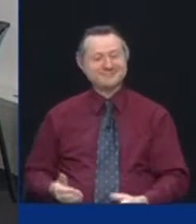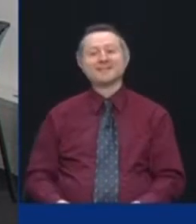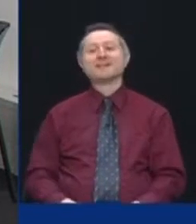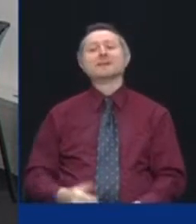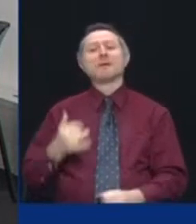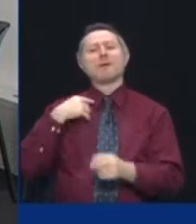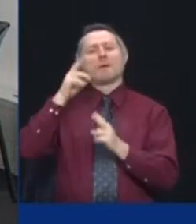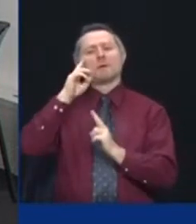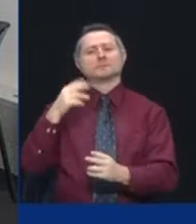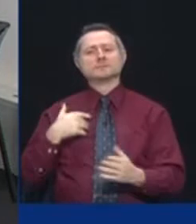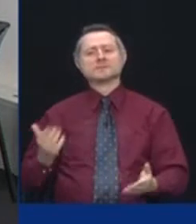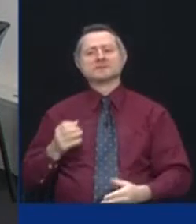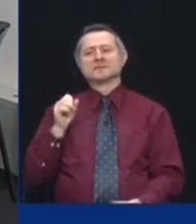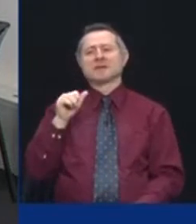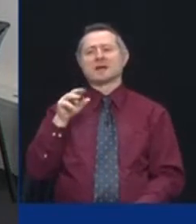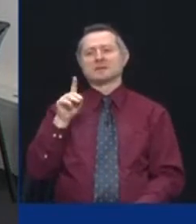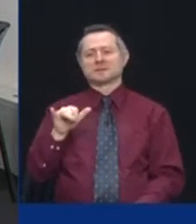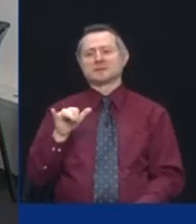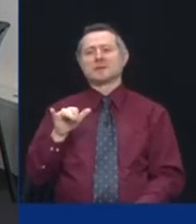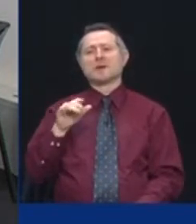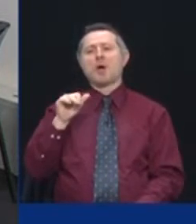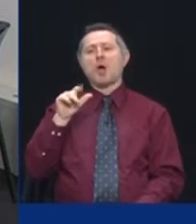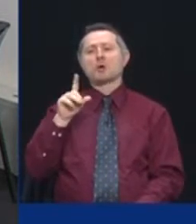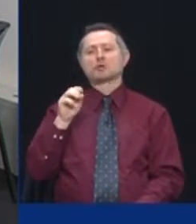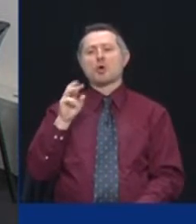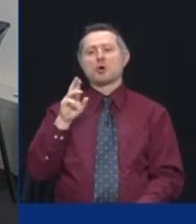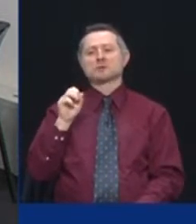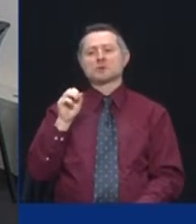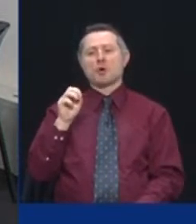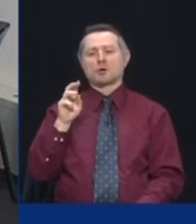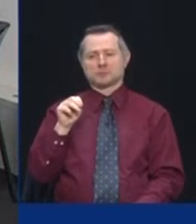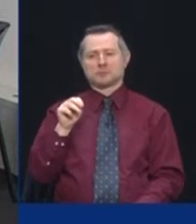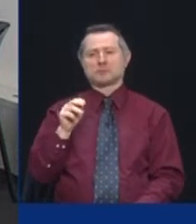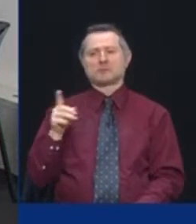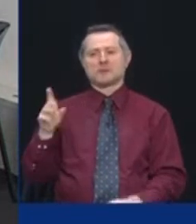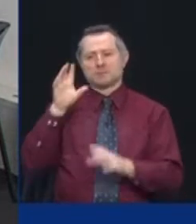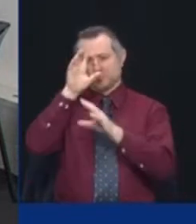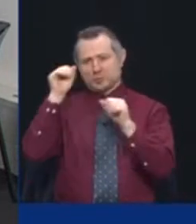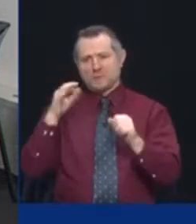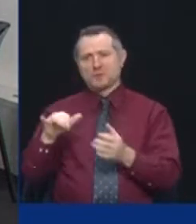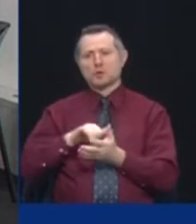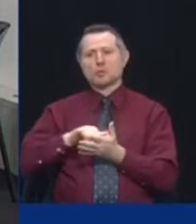SEVENTH ANNIVERSARY STRETCH WE CALL IT. IT'S A PLEASURE TO HAVE SANDY